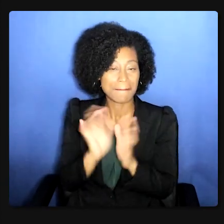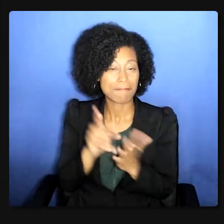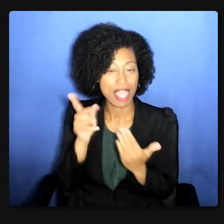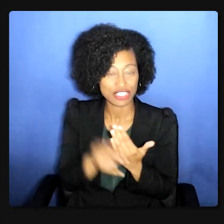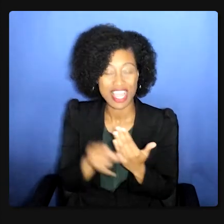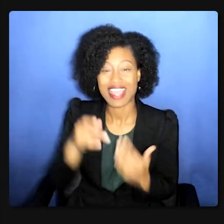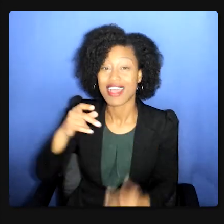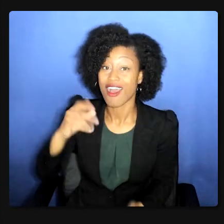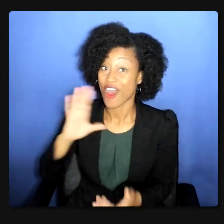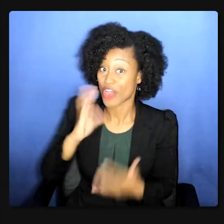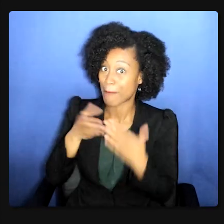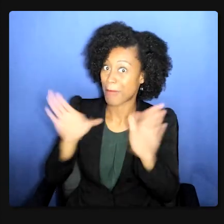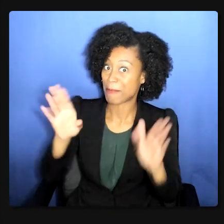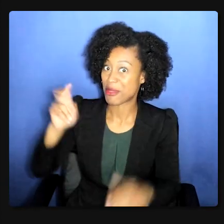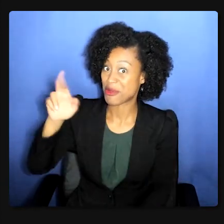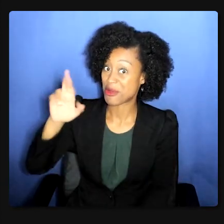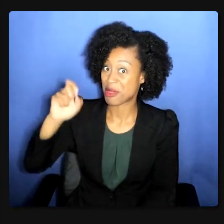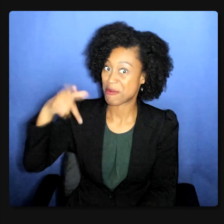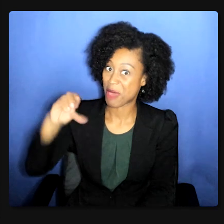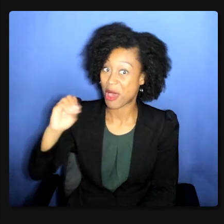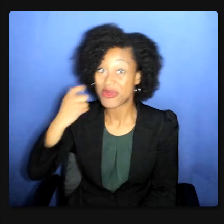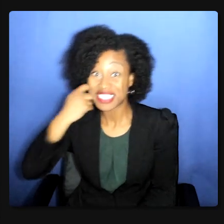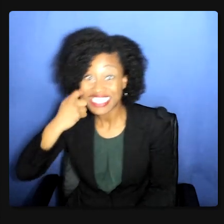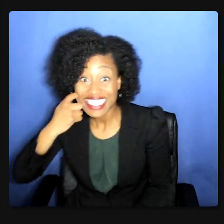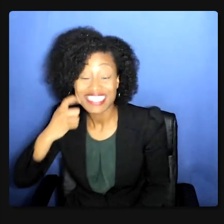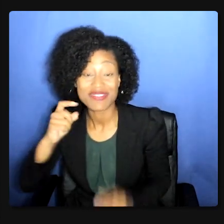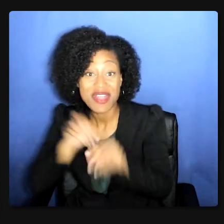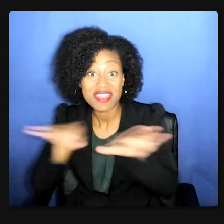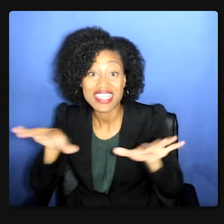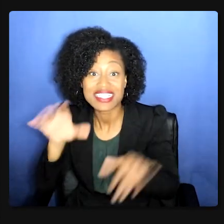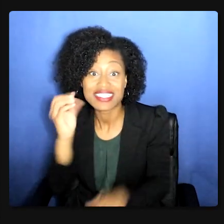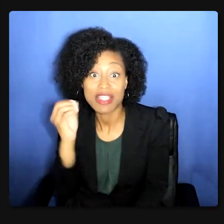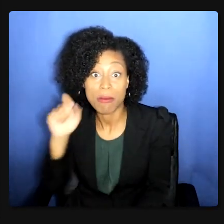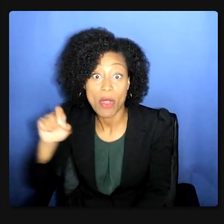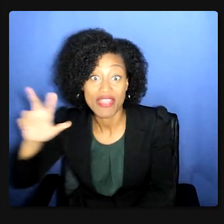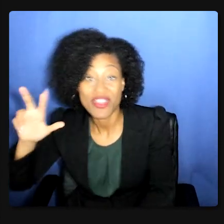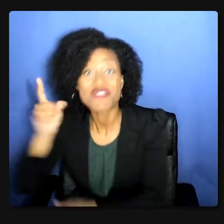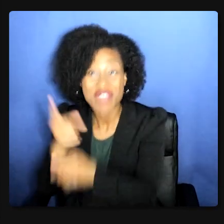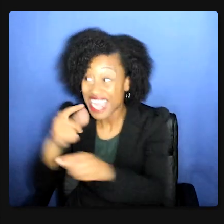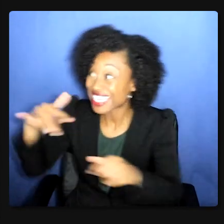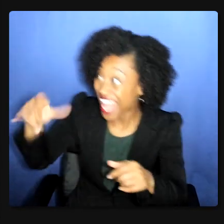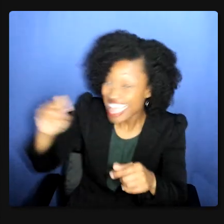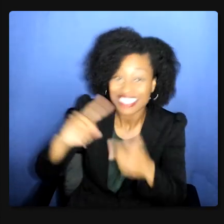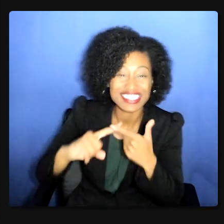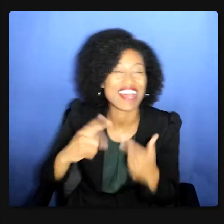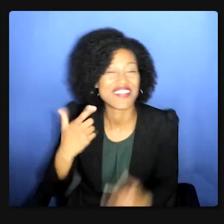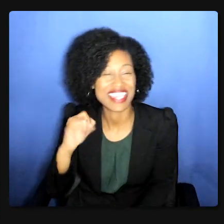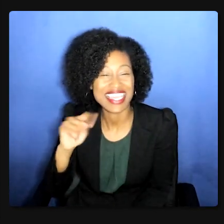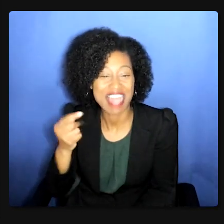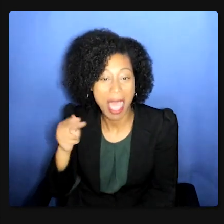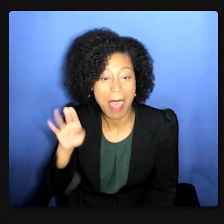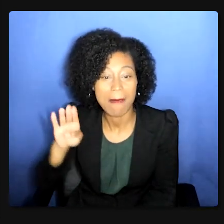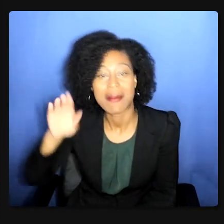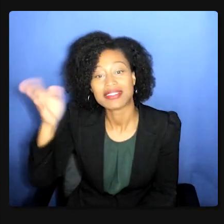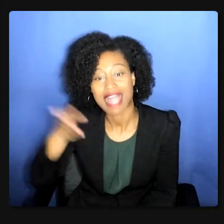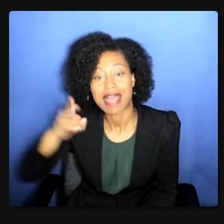[Amie] on our public repo at... -[Dimitris] We just released 0.3. [Amie] Yes, on github.com/playfab/thundernetes.